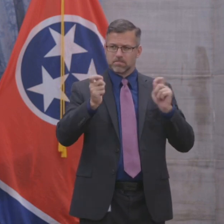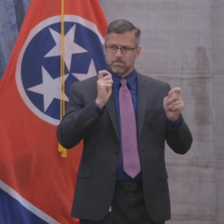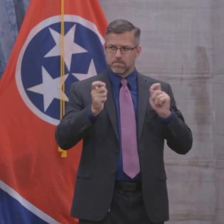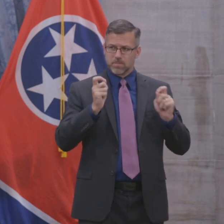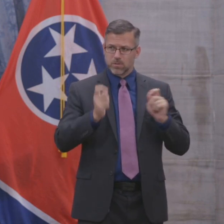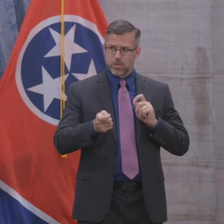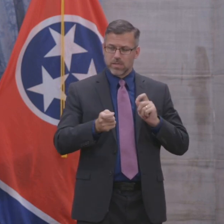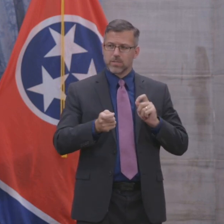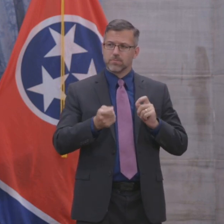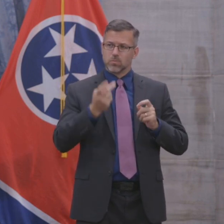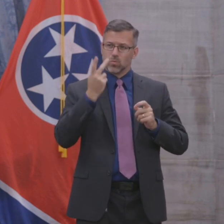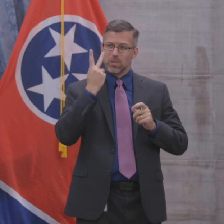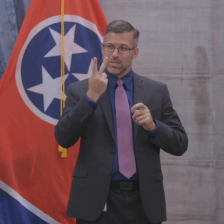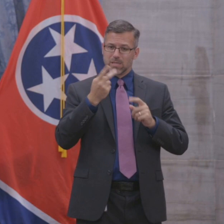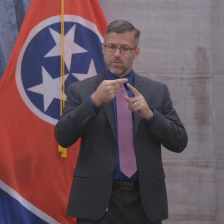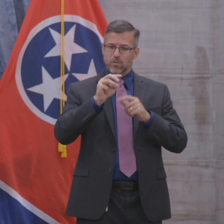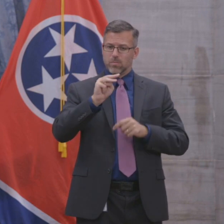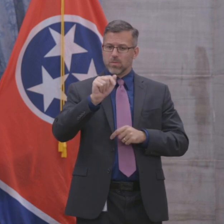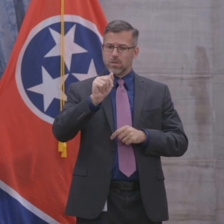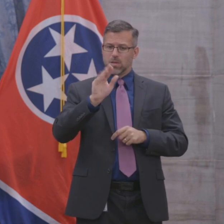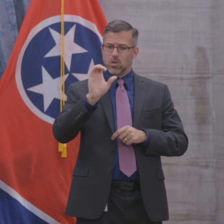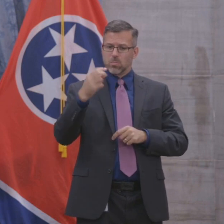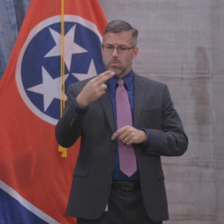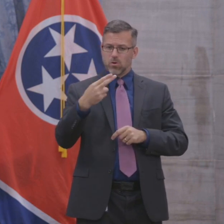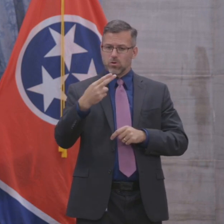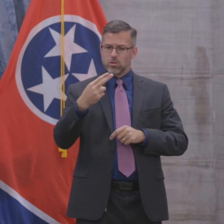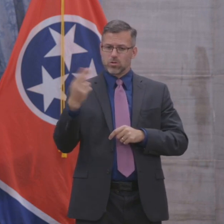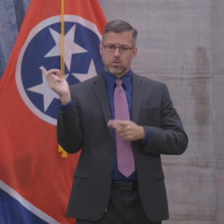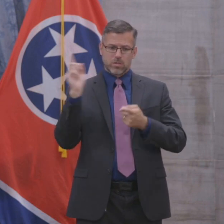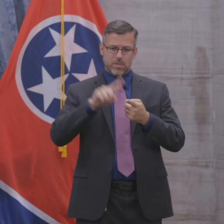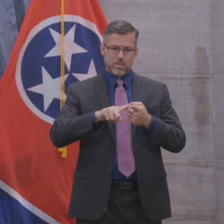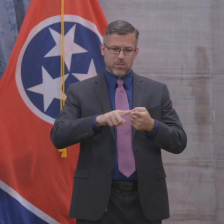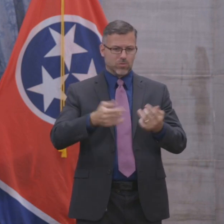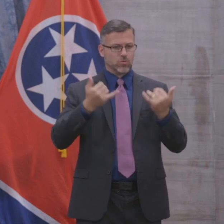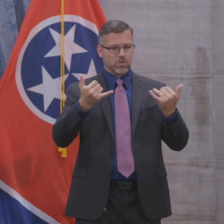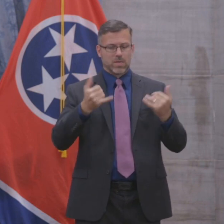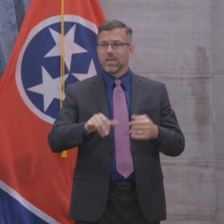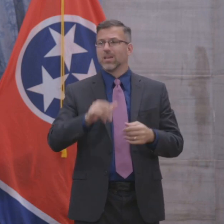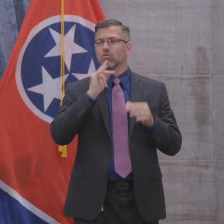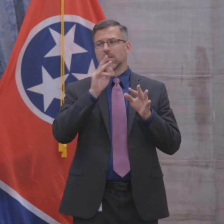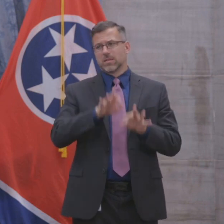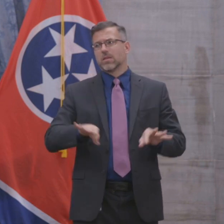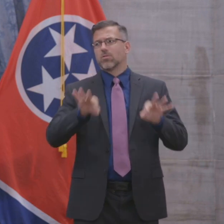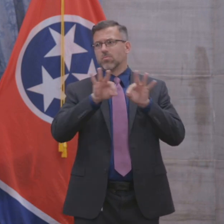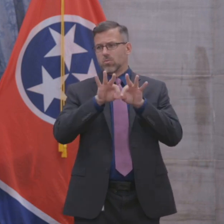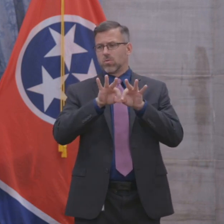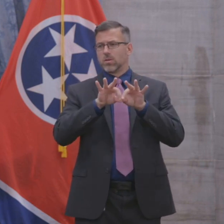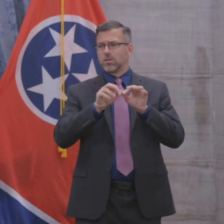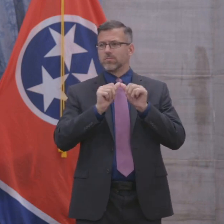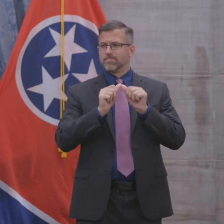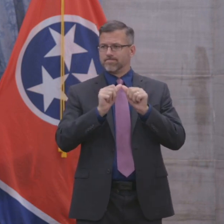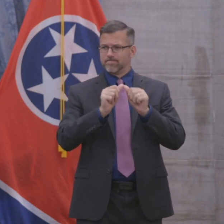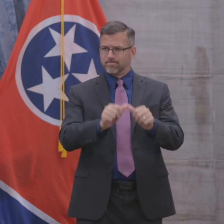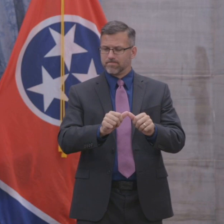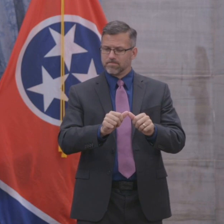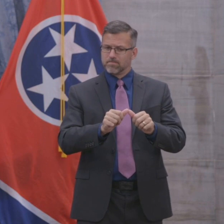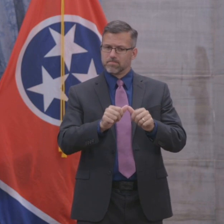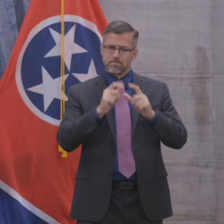is at, or is there another phase forthcoming here? What is the next -- maybe you can speak to three weeks, four weeks from